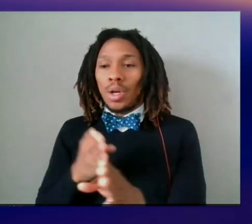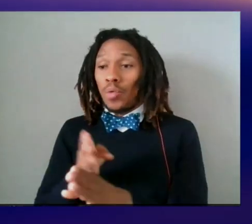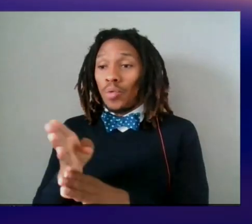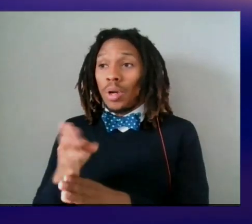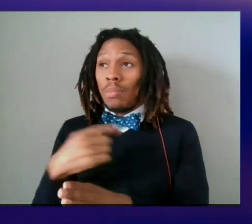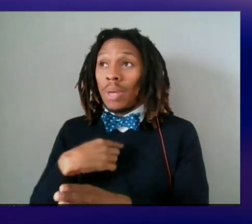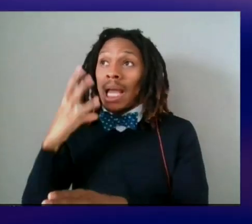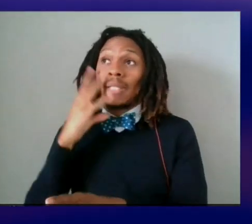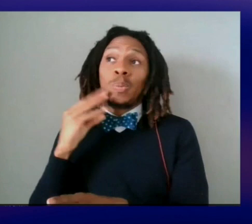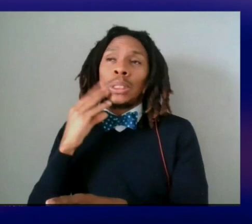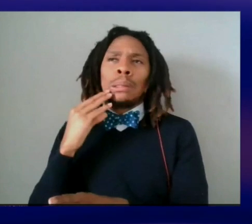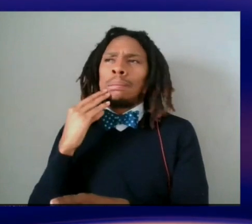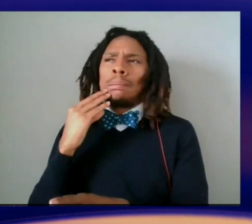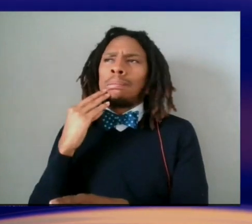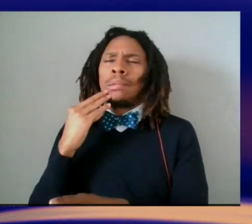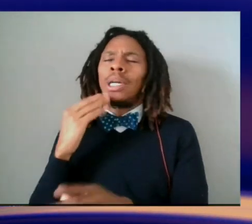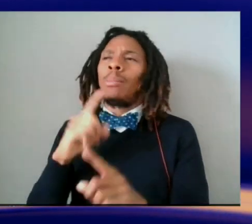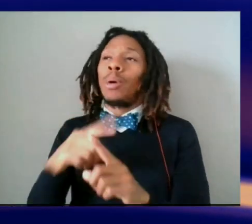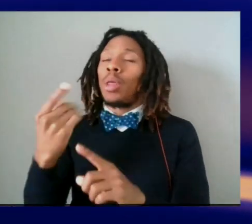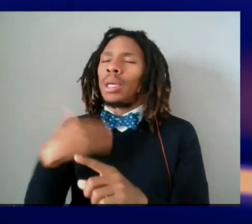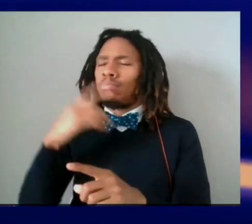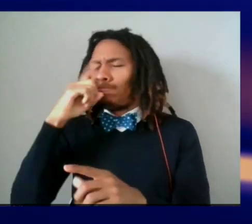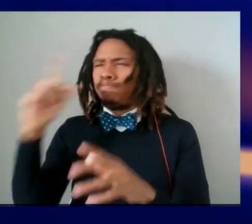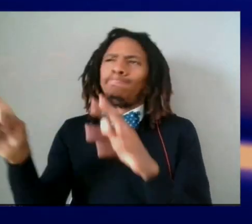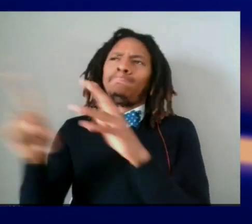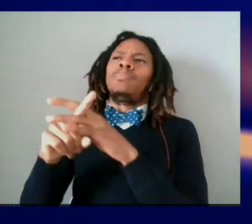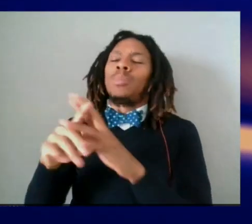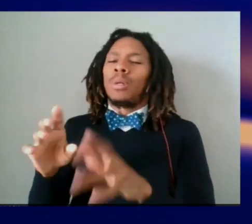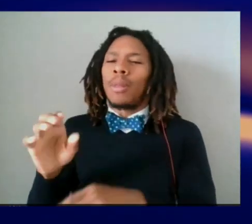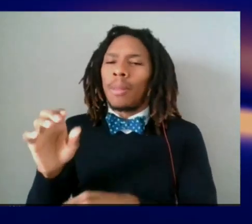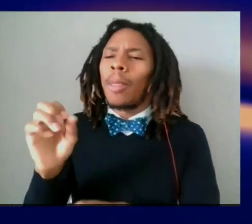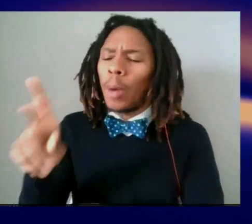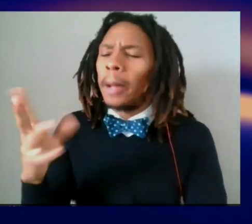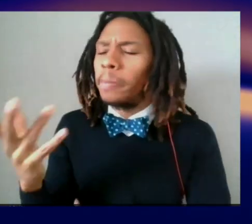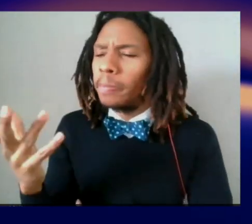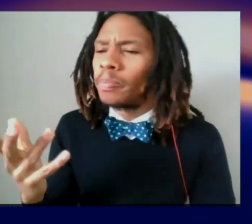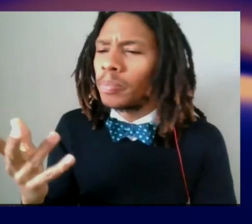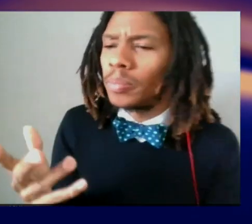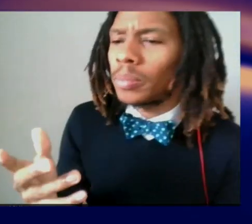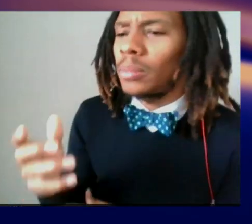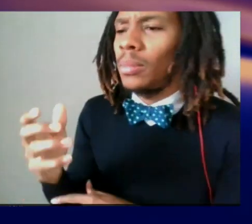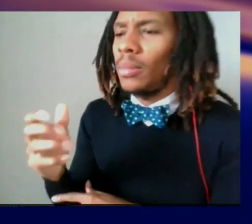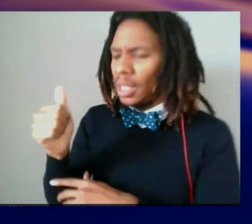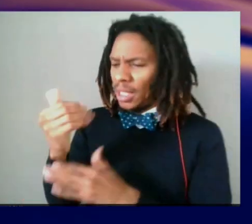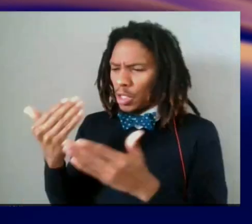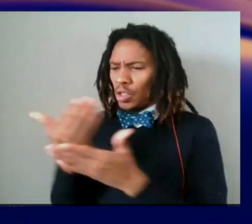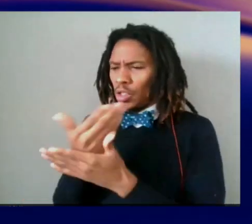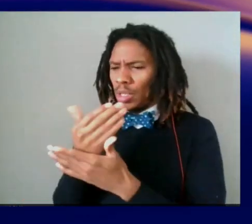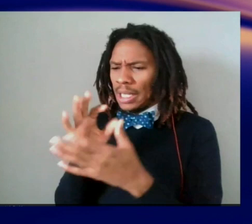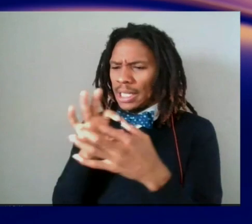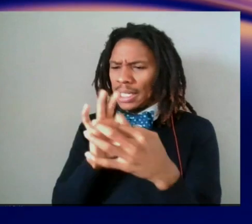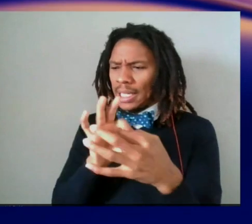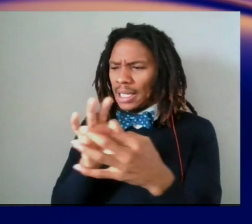But one of the things that comes to mind is, okay, 10 new connectors were just added today.